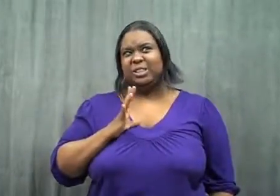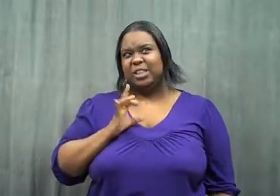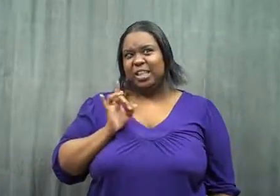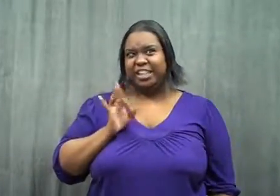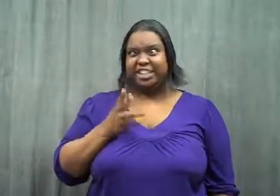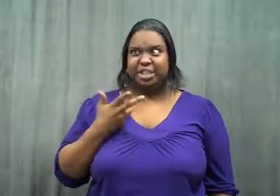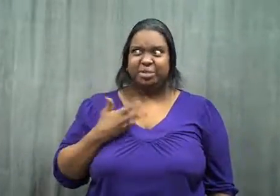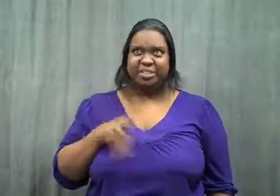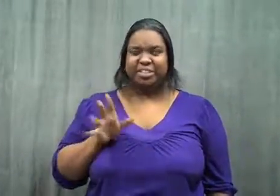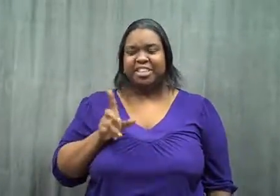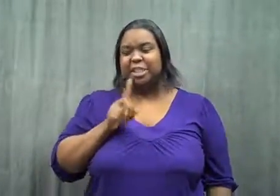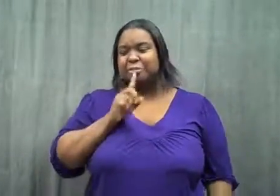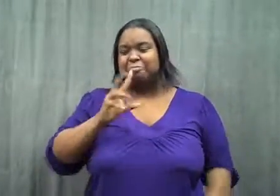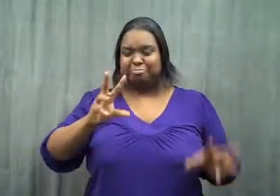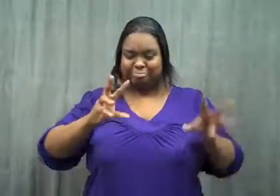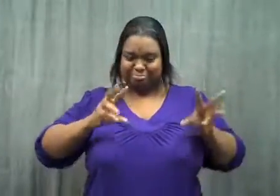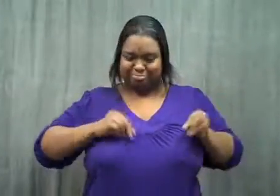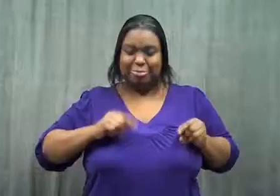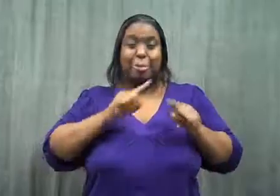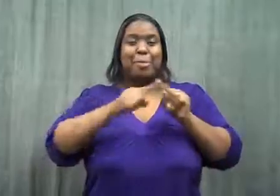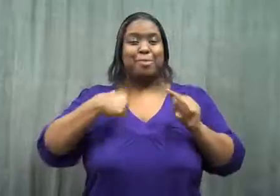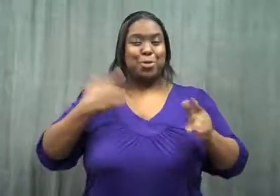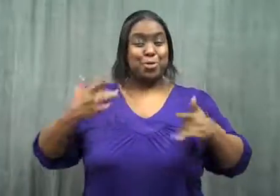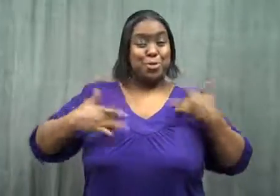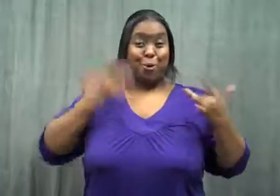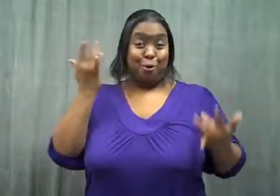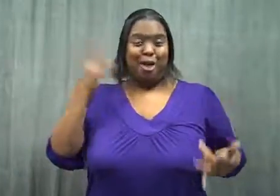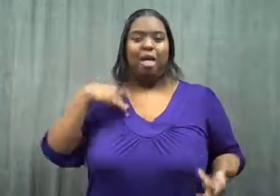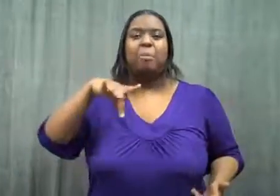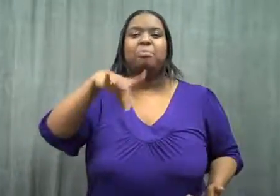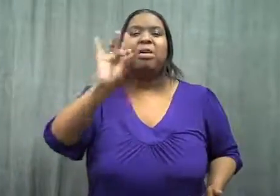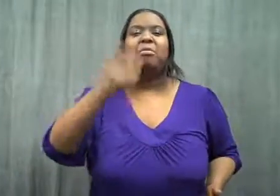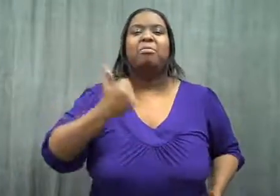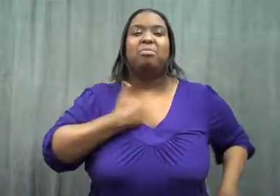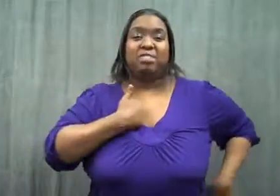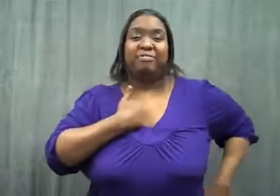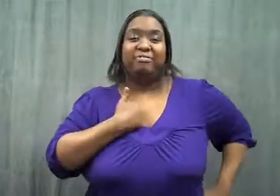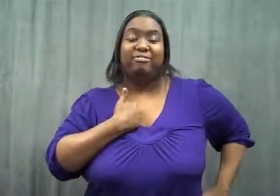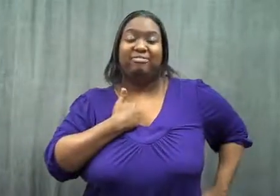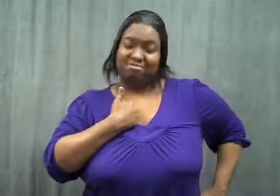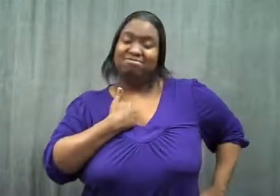I hated dresses, but I was excited about picking it out myself.